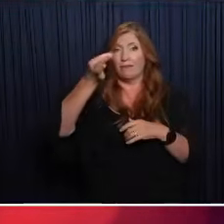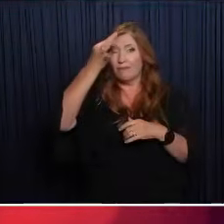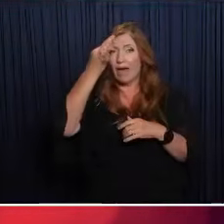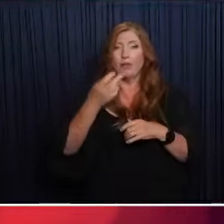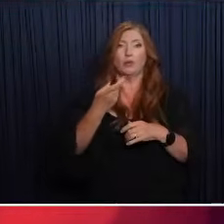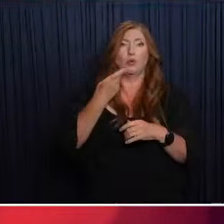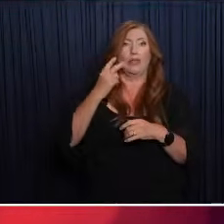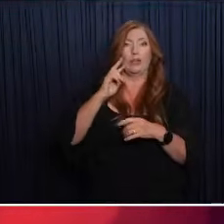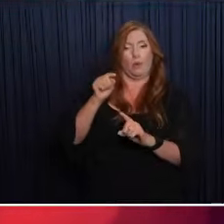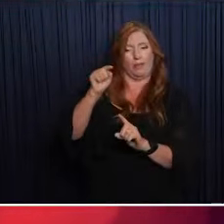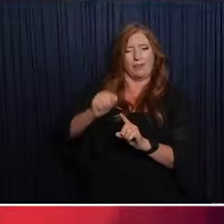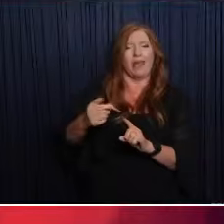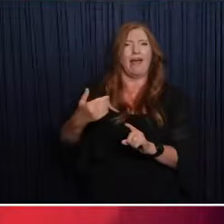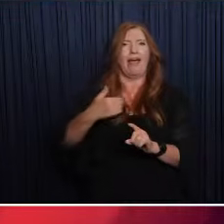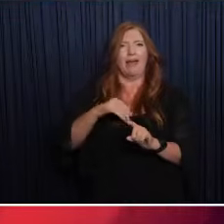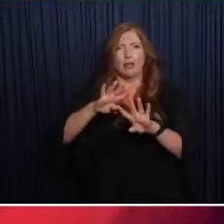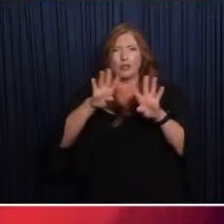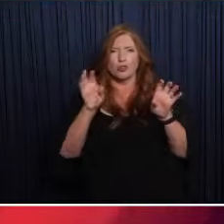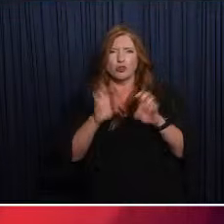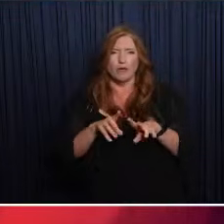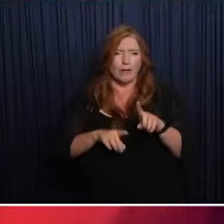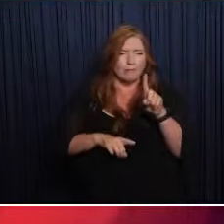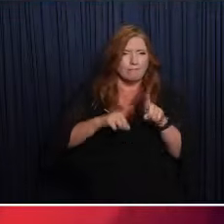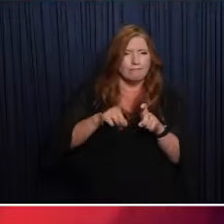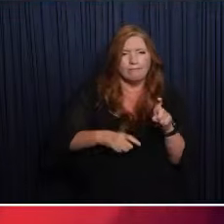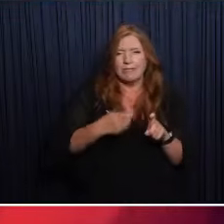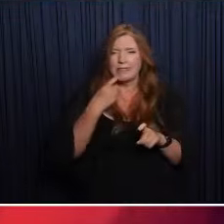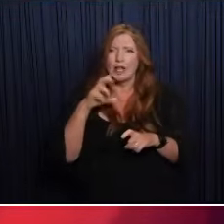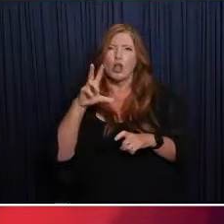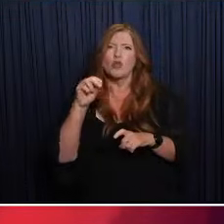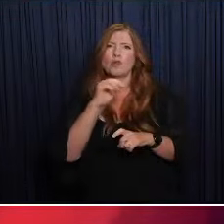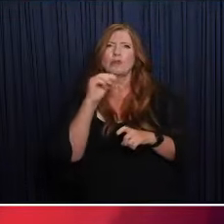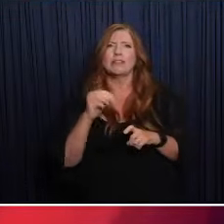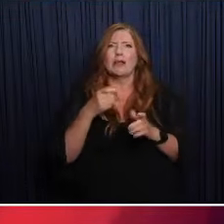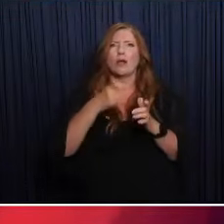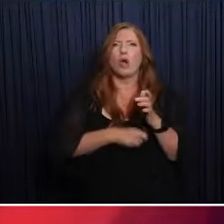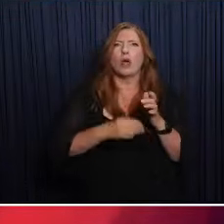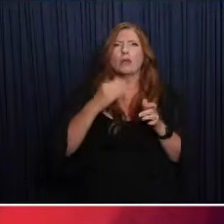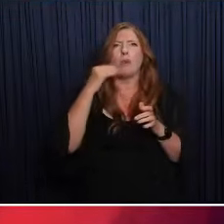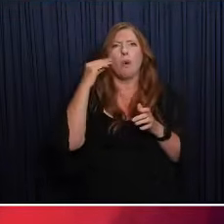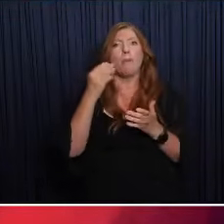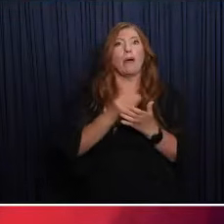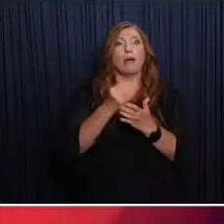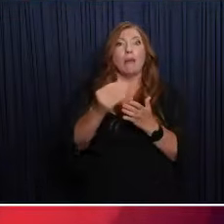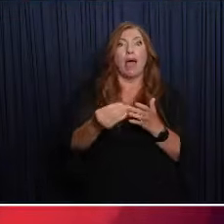CAUSED US THE AFFORDABILITY CRISIS. THE FED JUST THE OTHER DAY HAD A